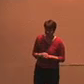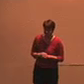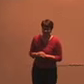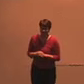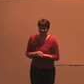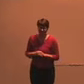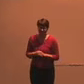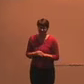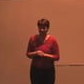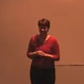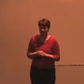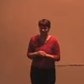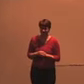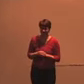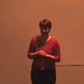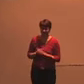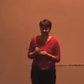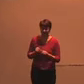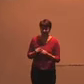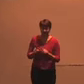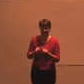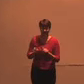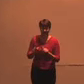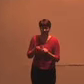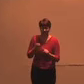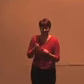different from Borges story, but I